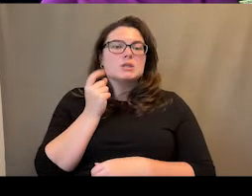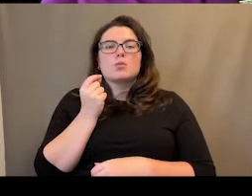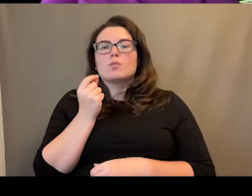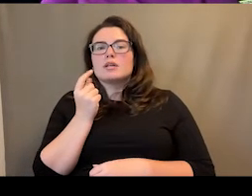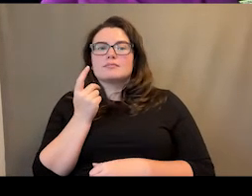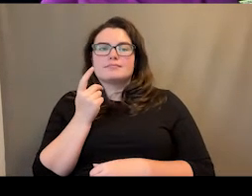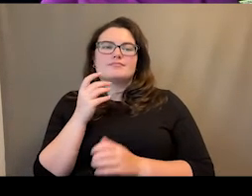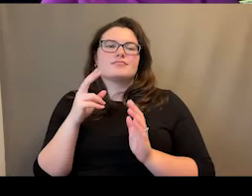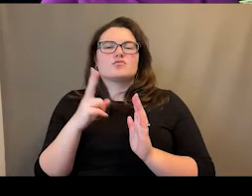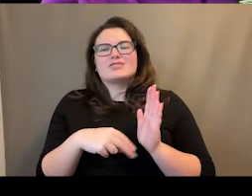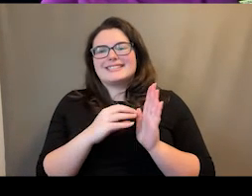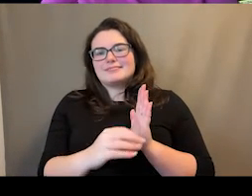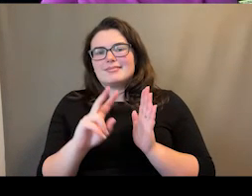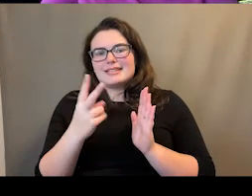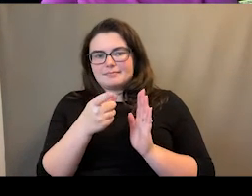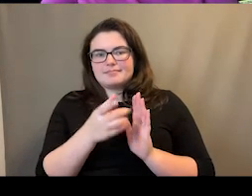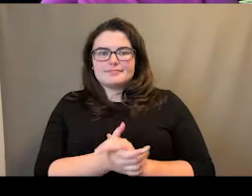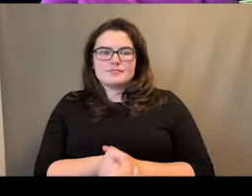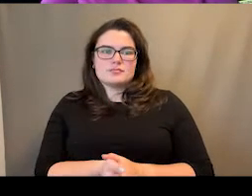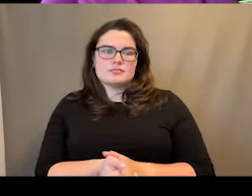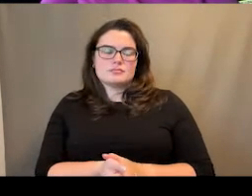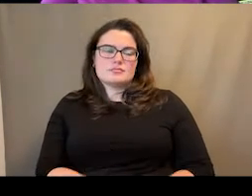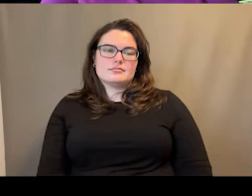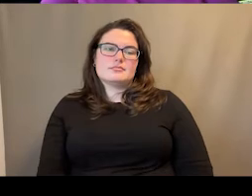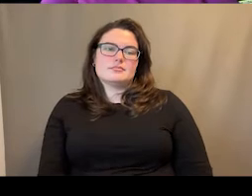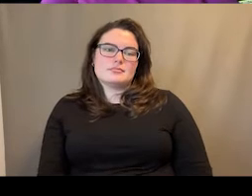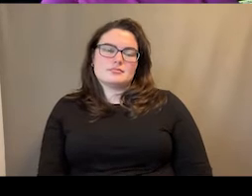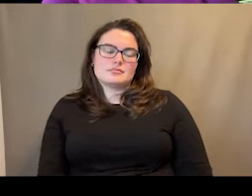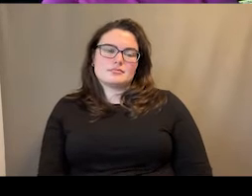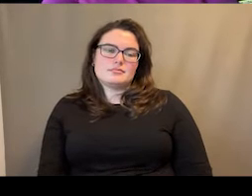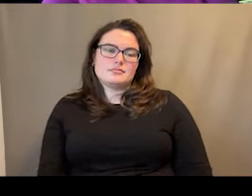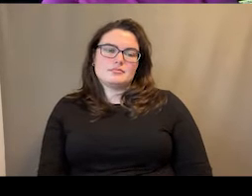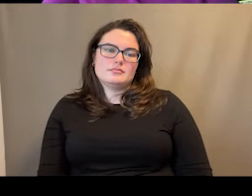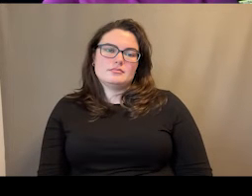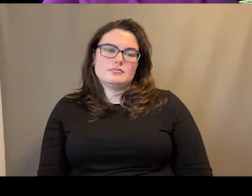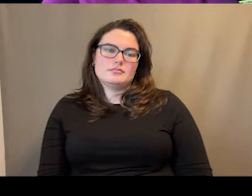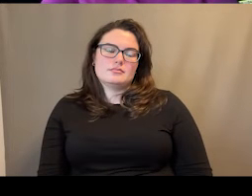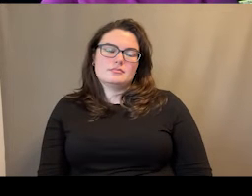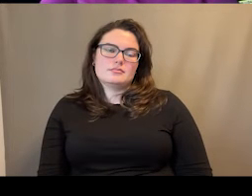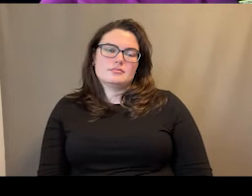a particular researcher or search award titles and abstracts by keywords.